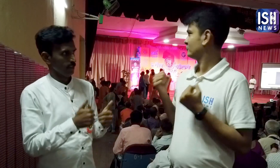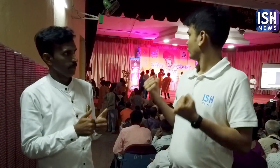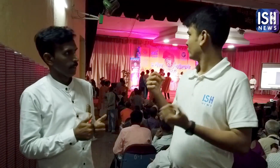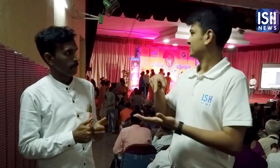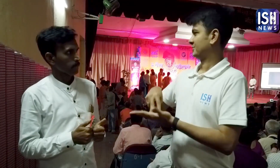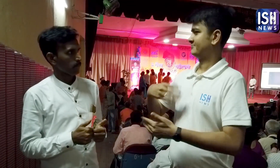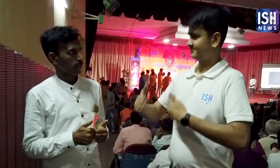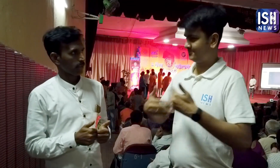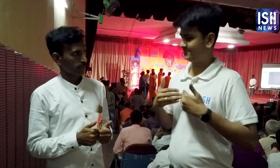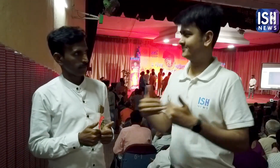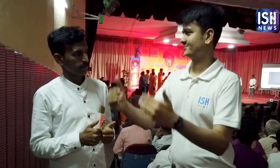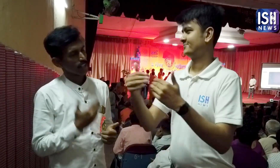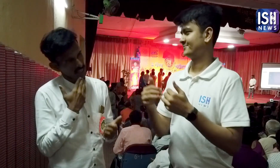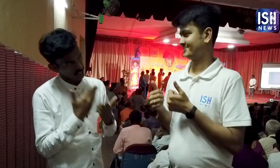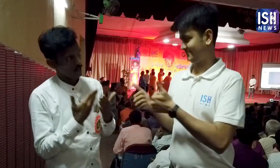Stay strong and continue working! Thank you!